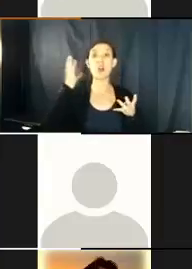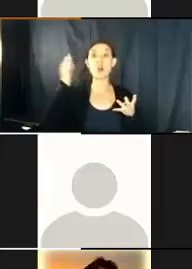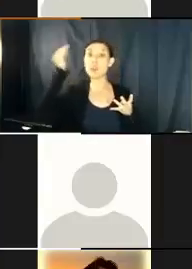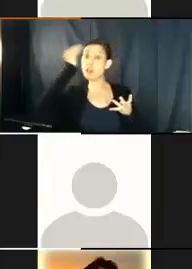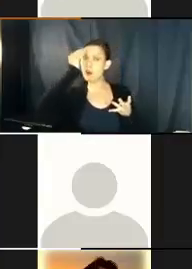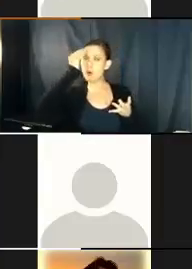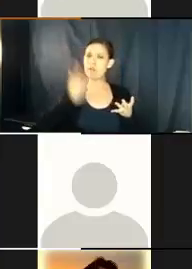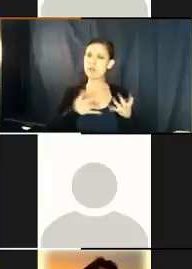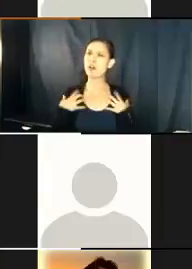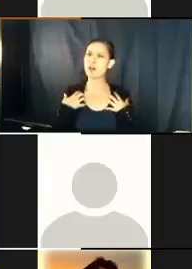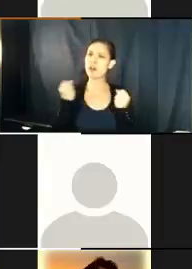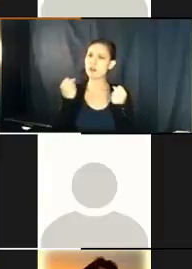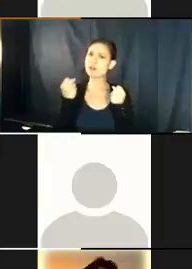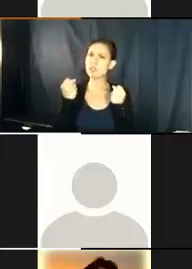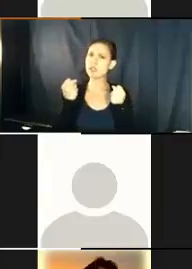them with something that they don't know.